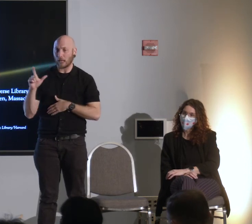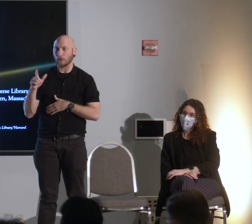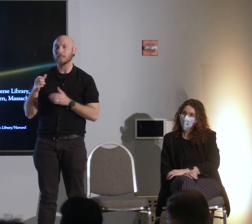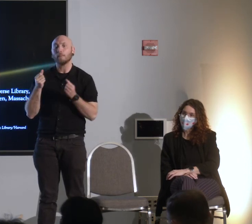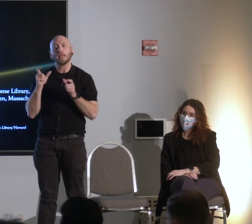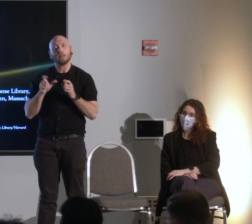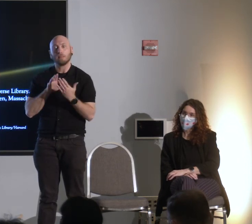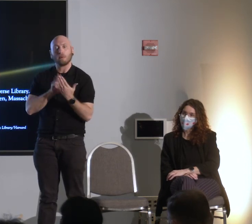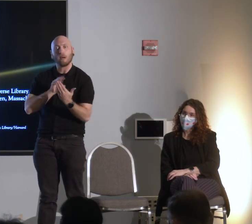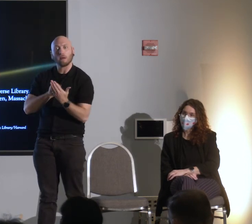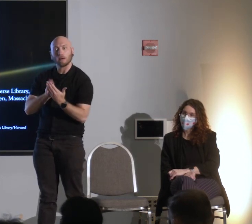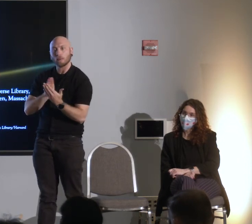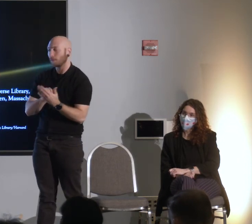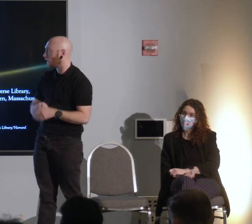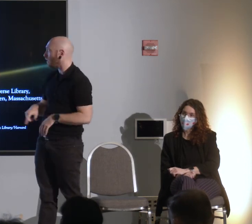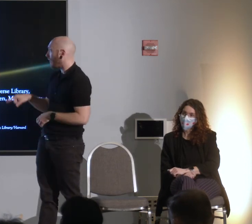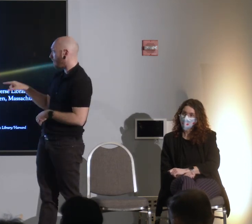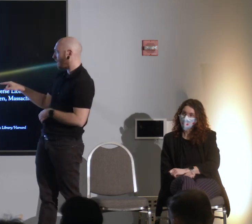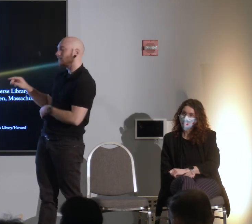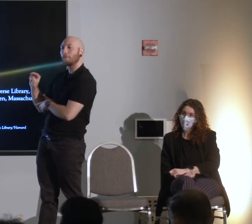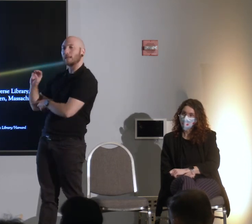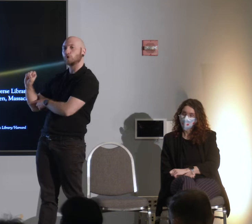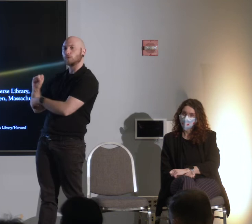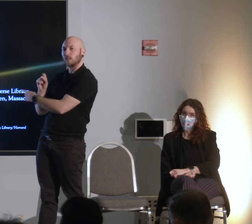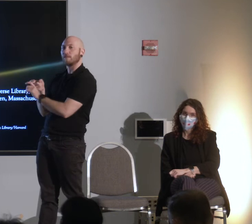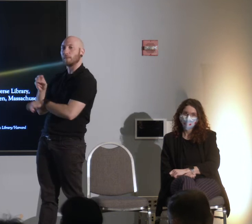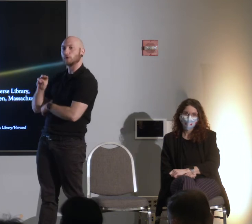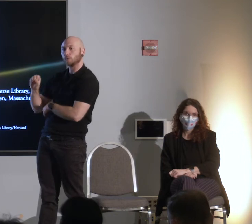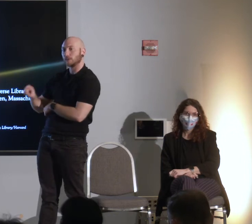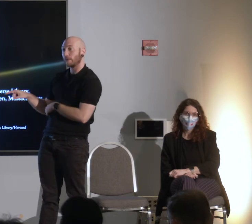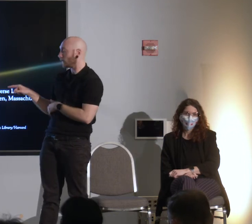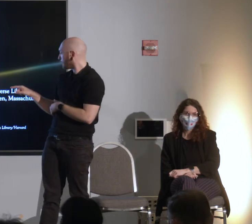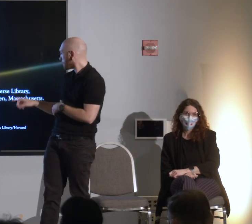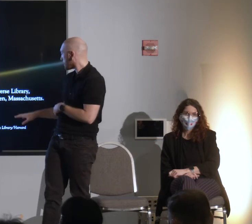This one in Massachusetts,